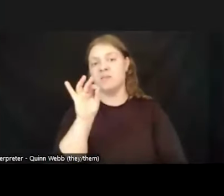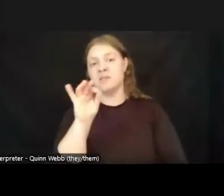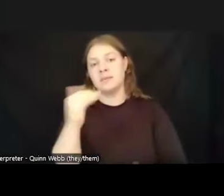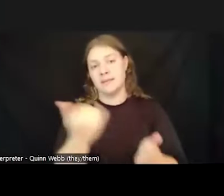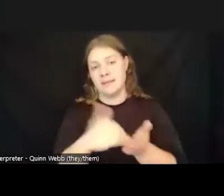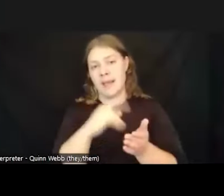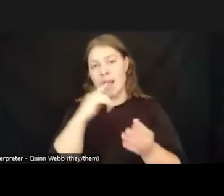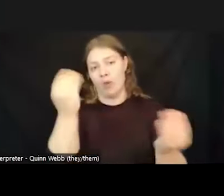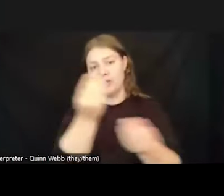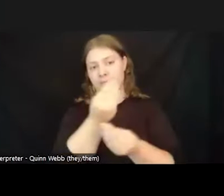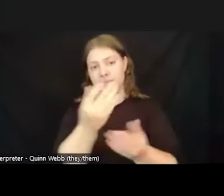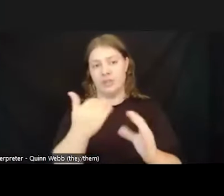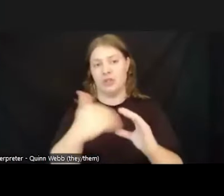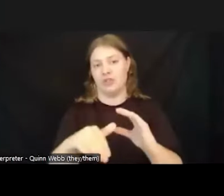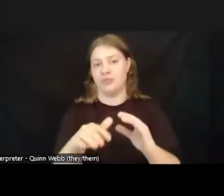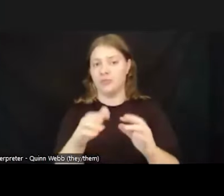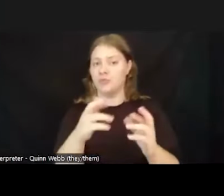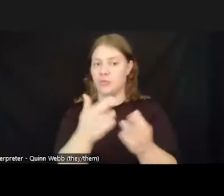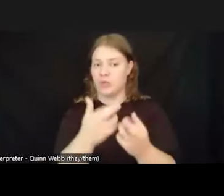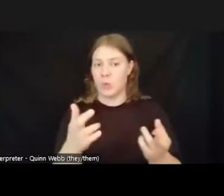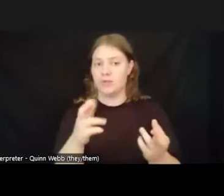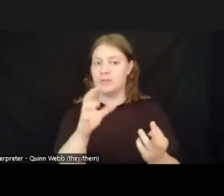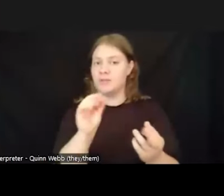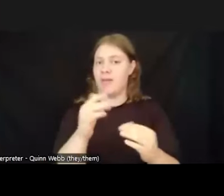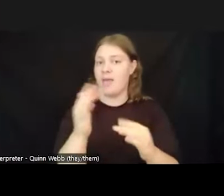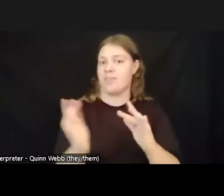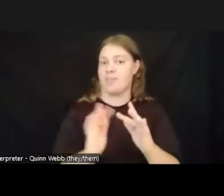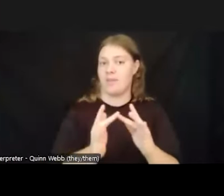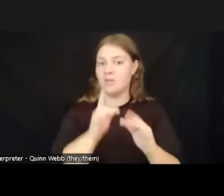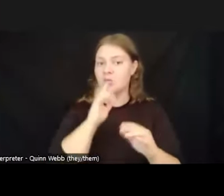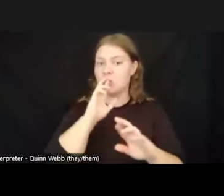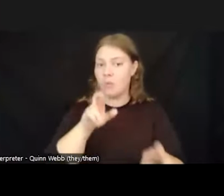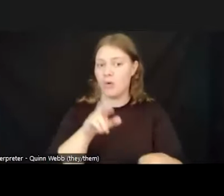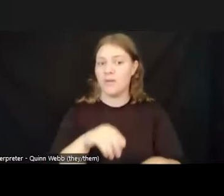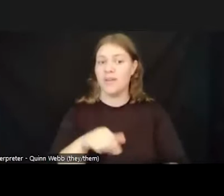that you have the link um to the report the way that I'm doing this presentation now I